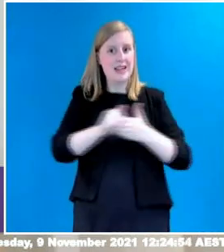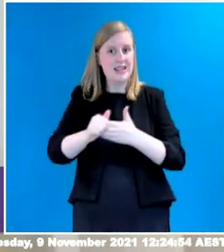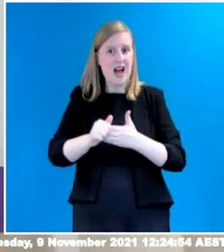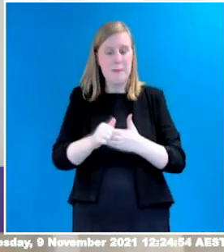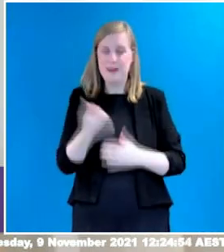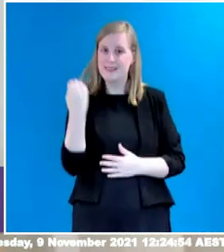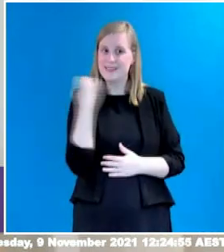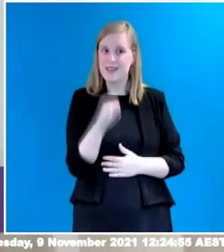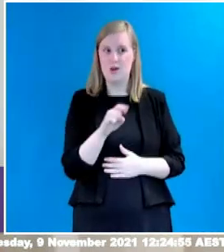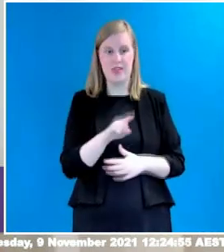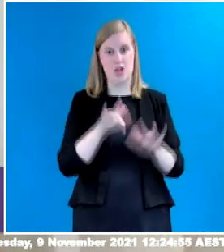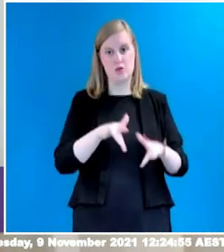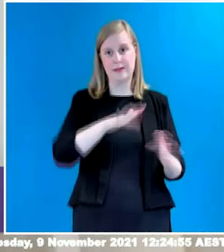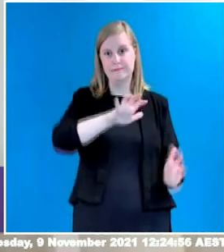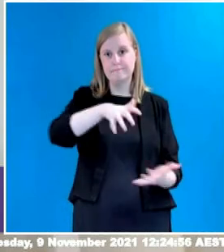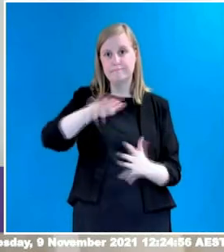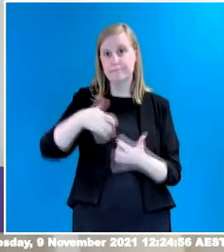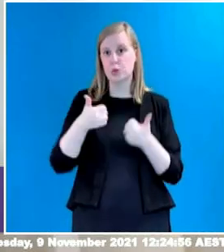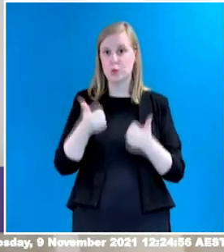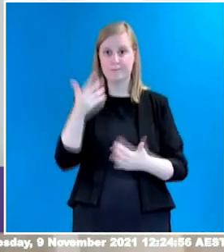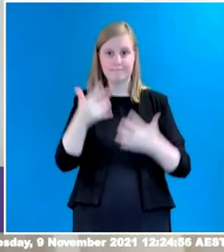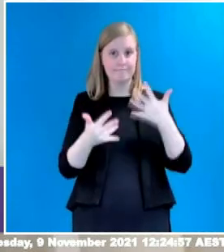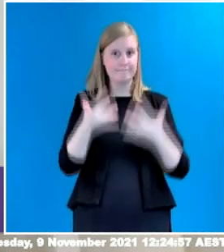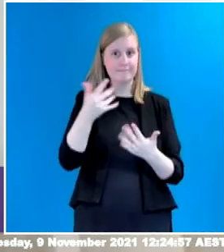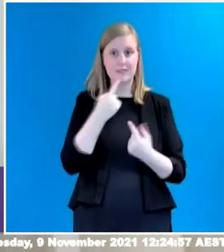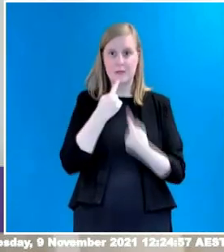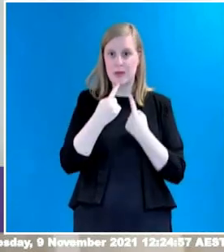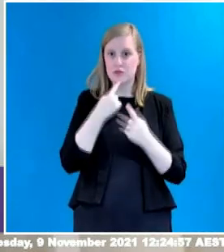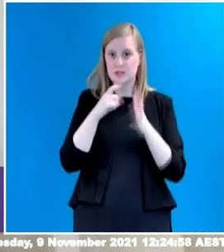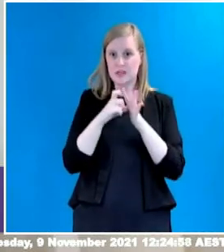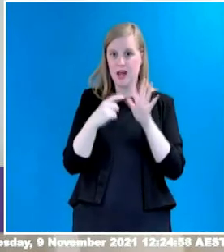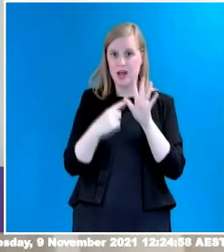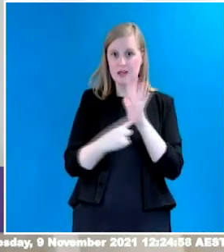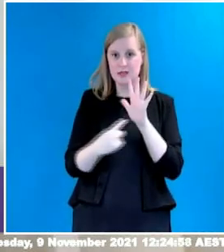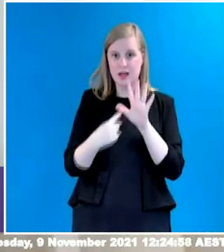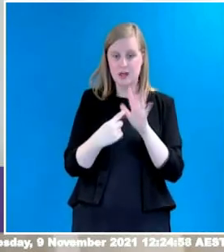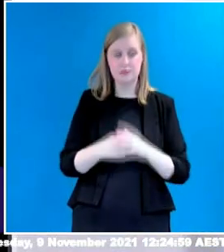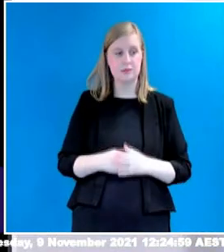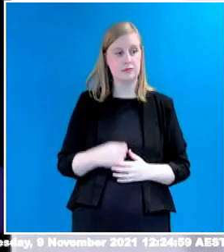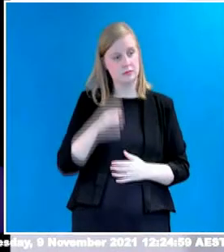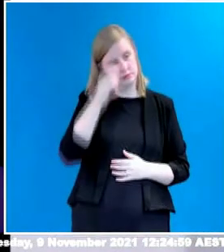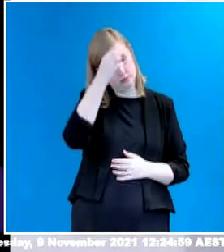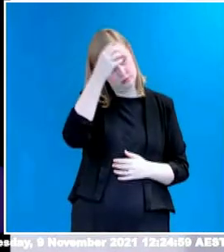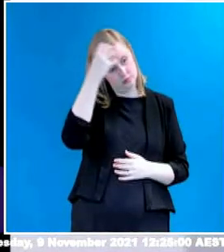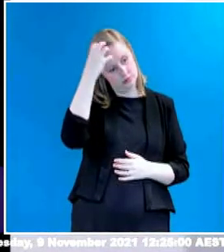There some examples, aren't there, of scholarships to promote, for